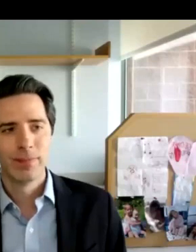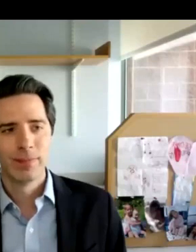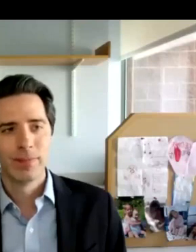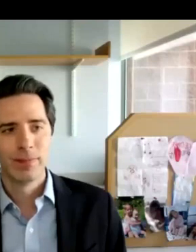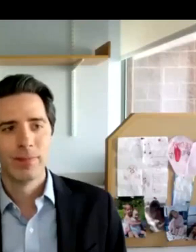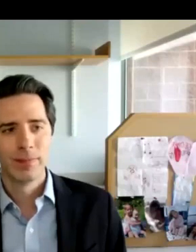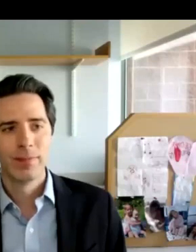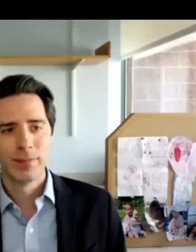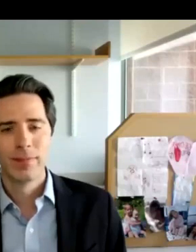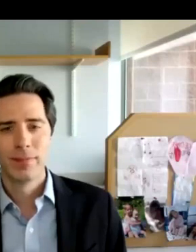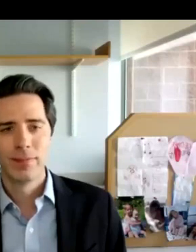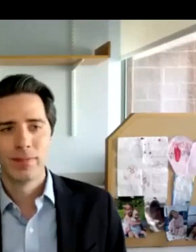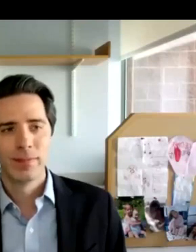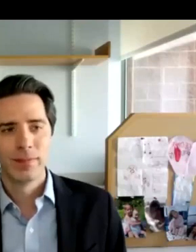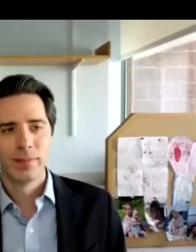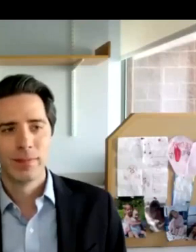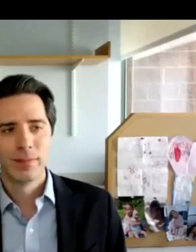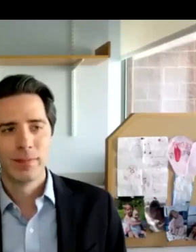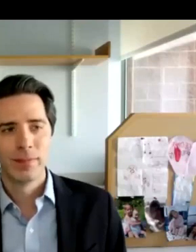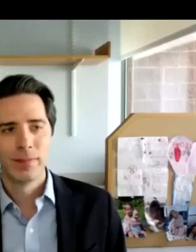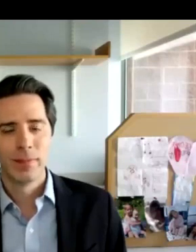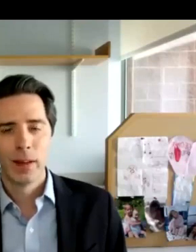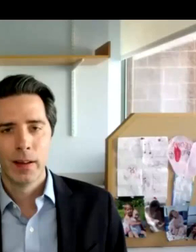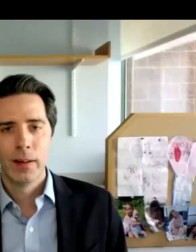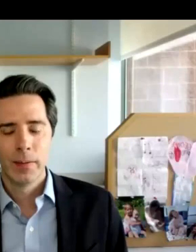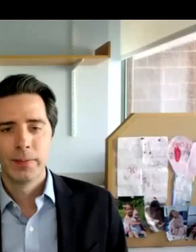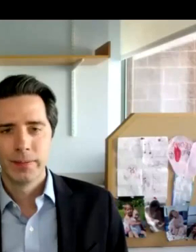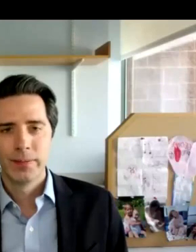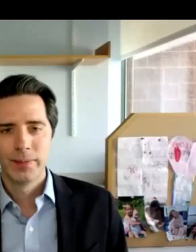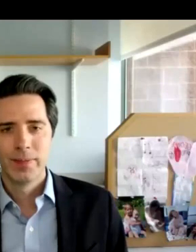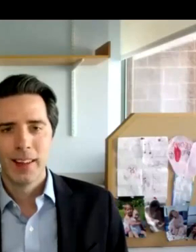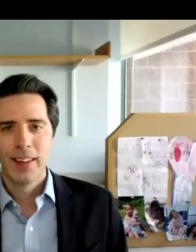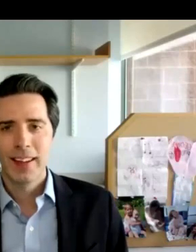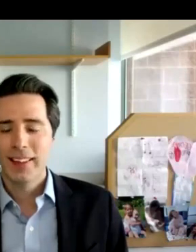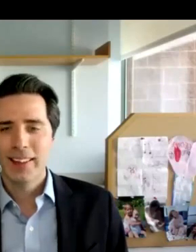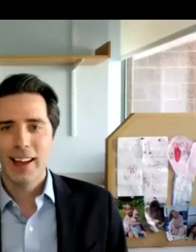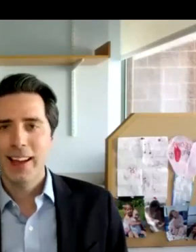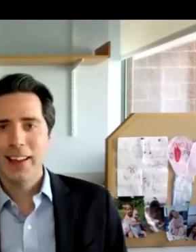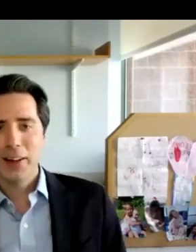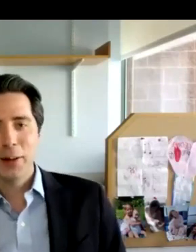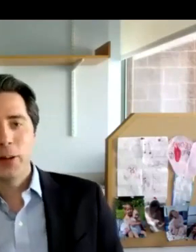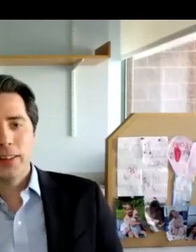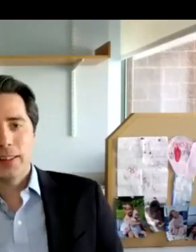project it did not show up on their